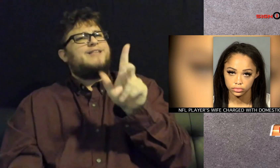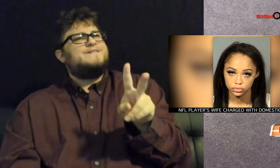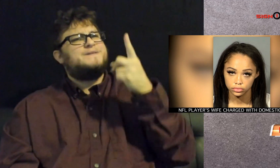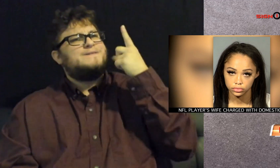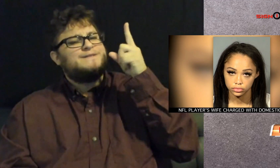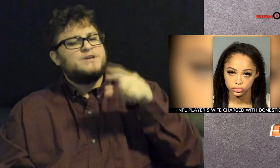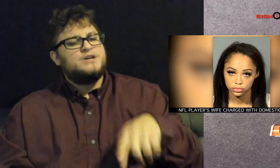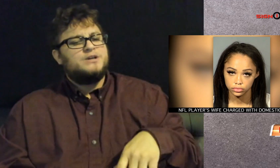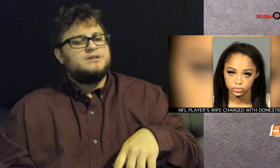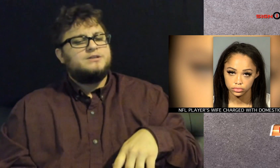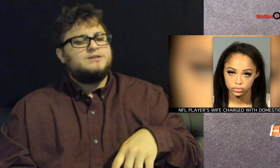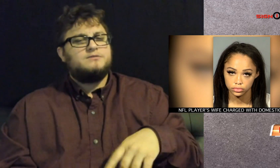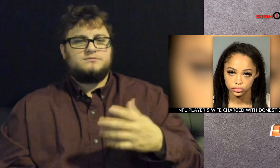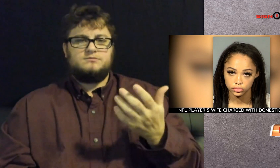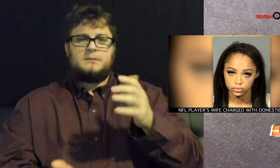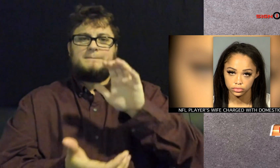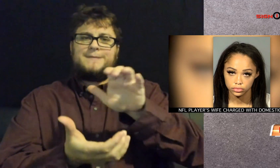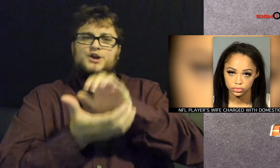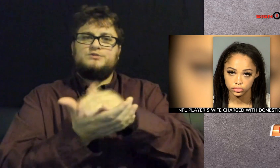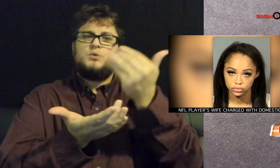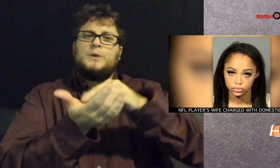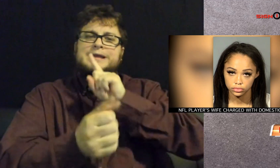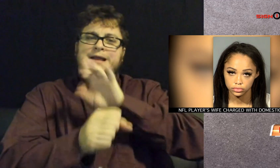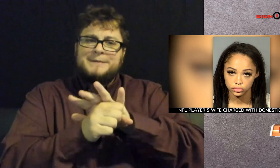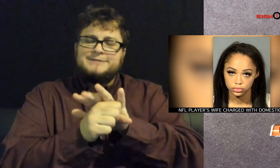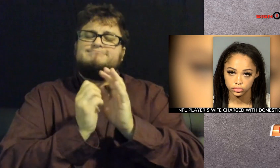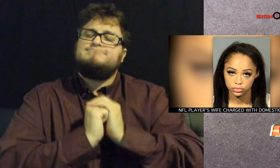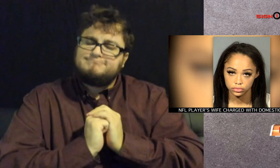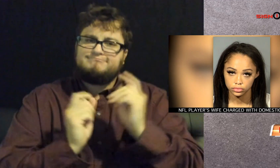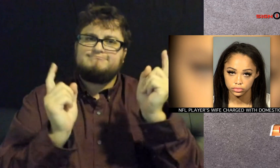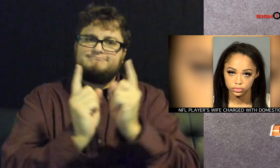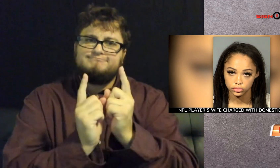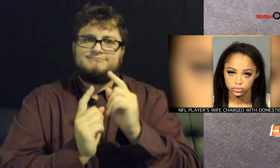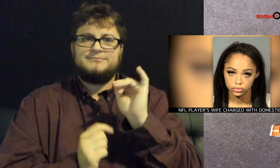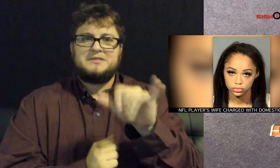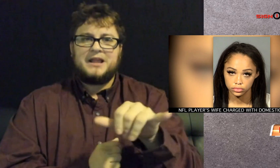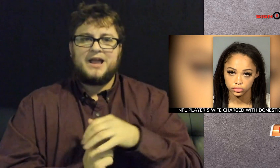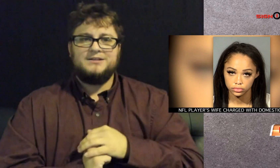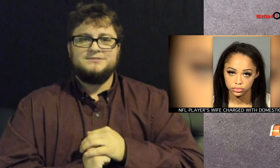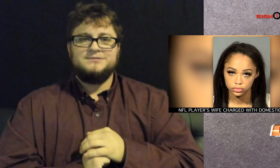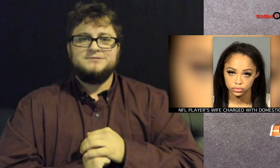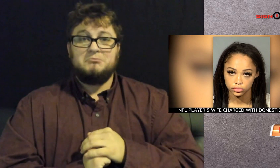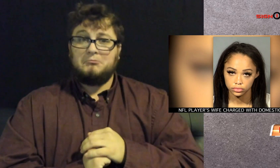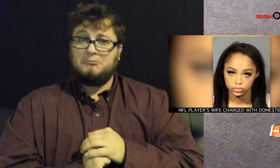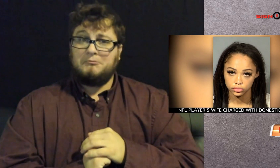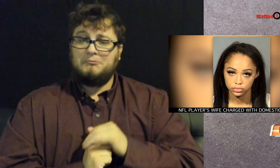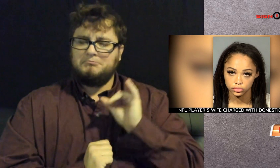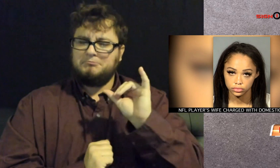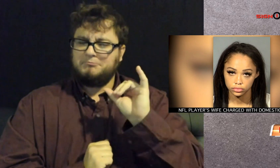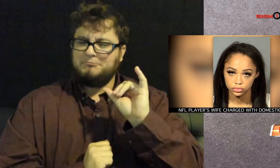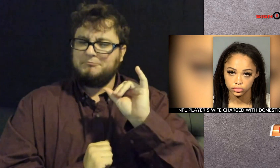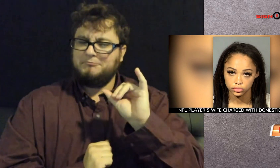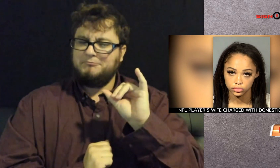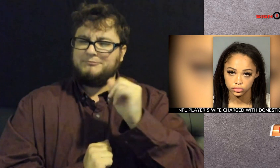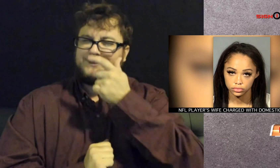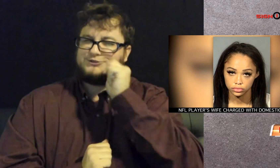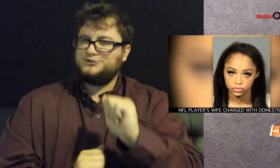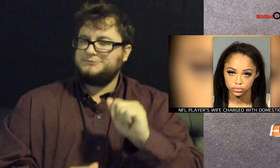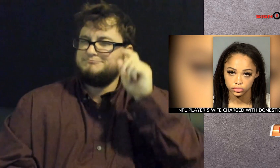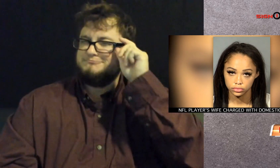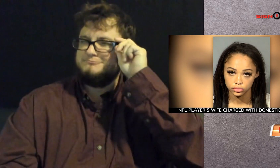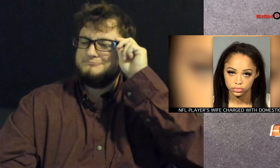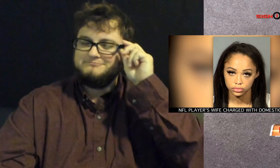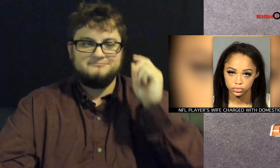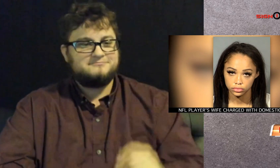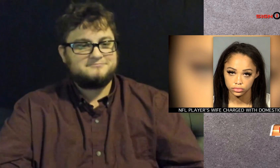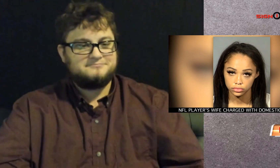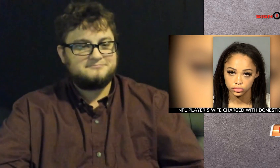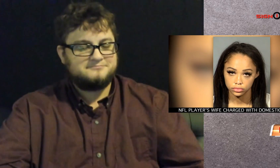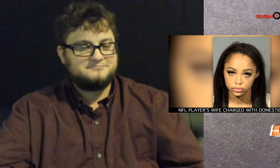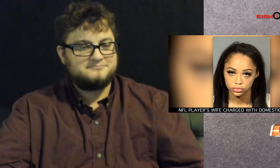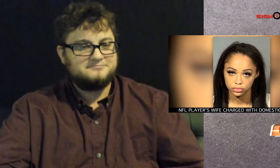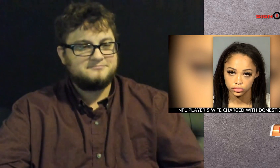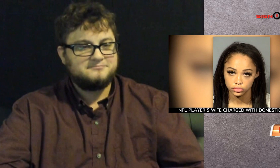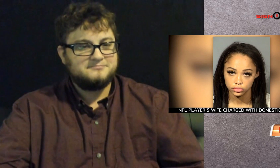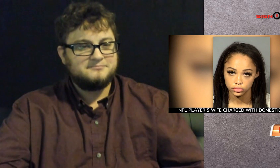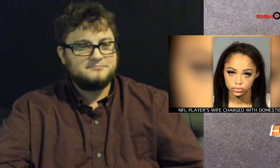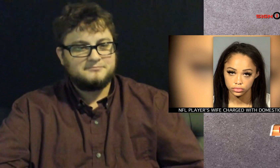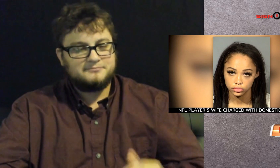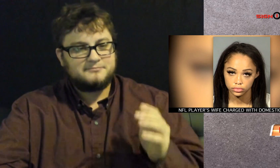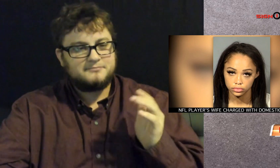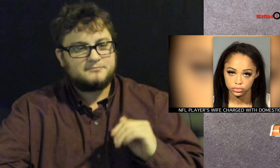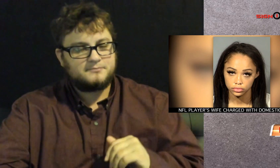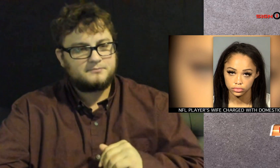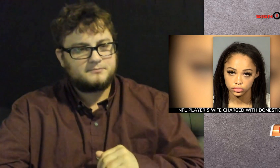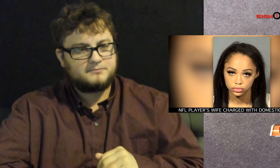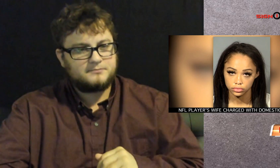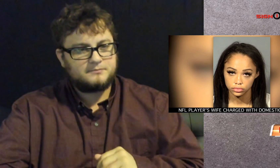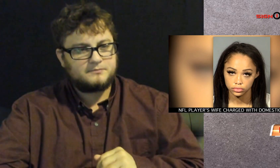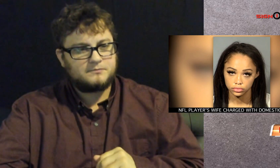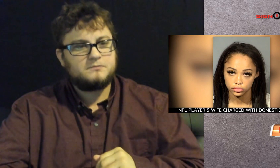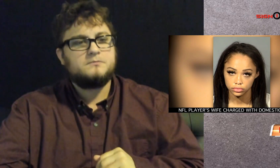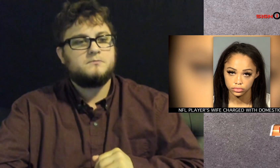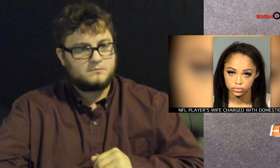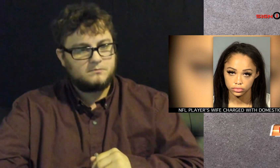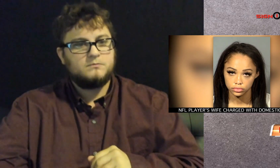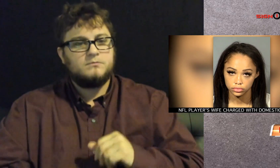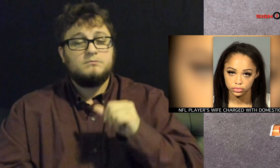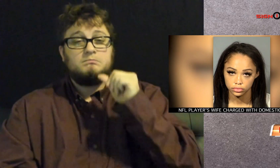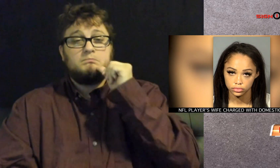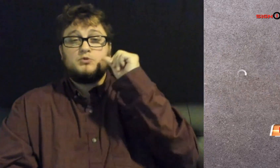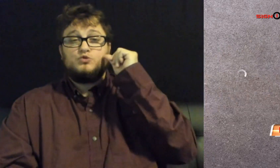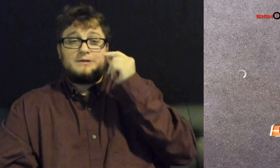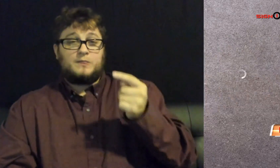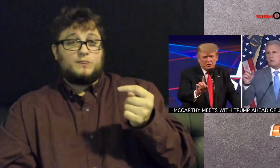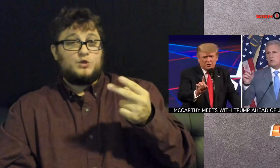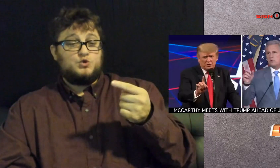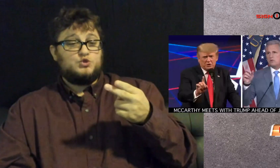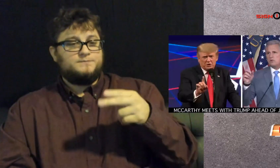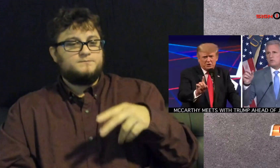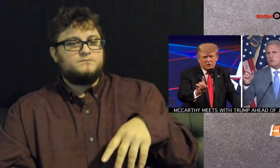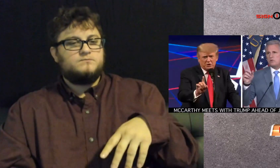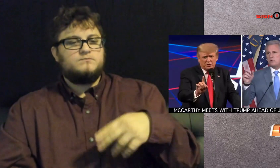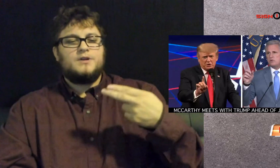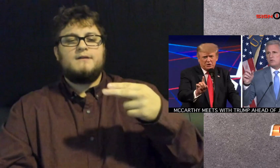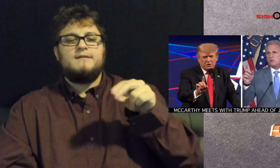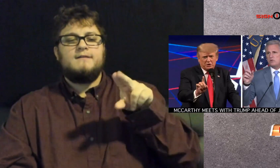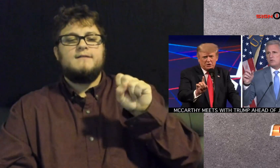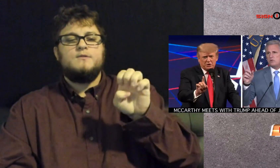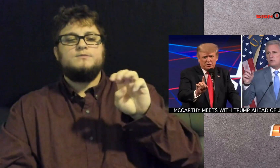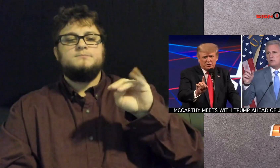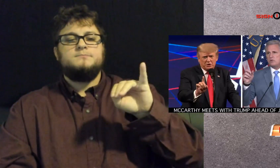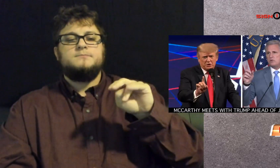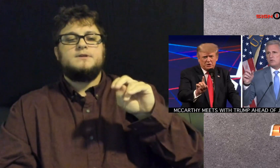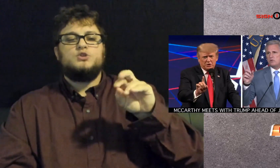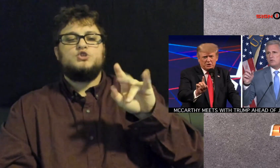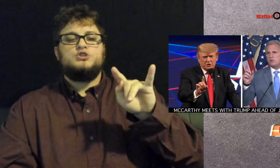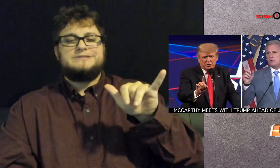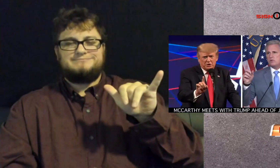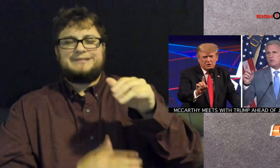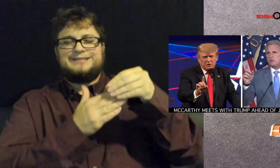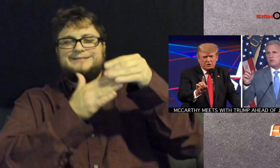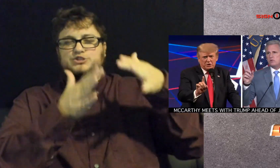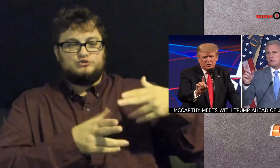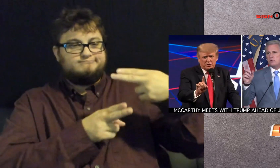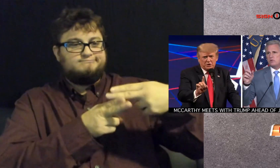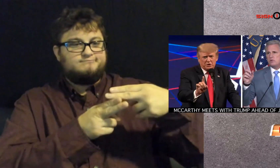ironically enough police say the couple were in Vegas to renew their marriage vows